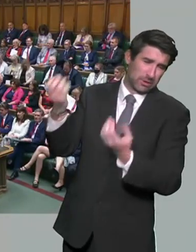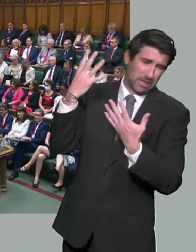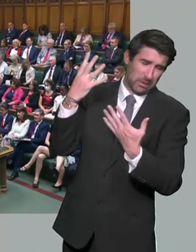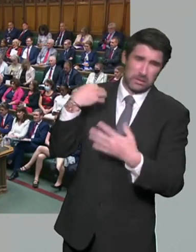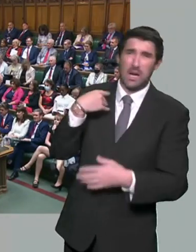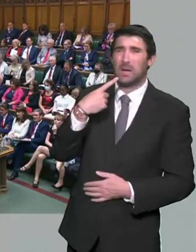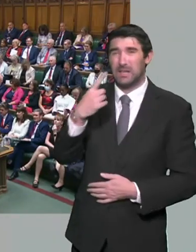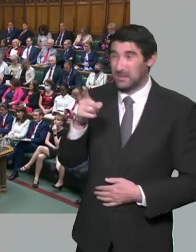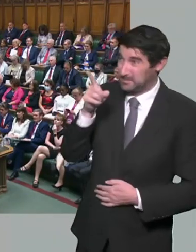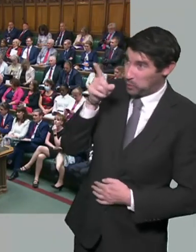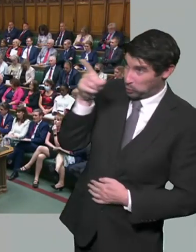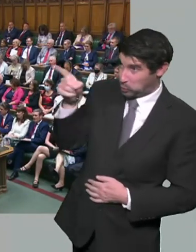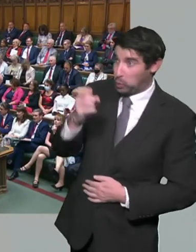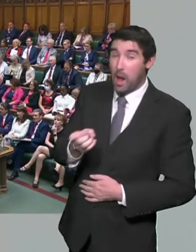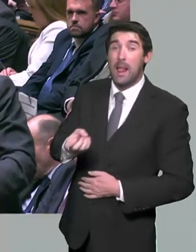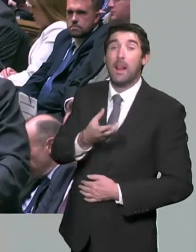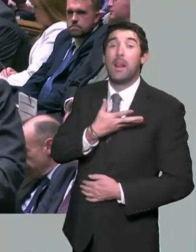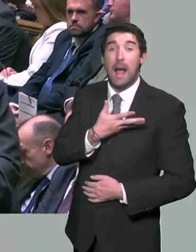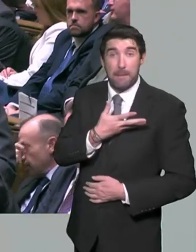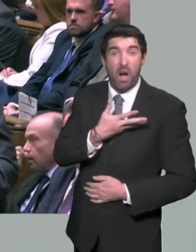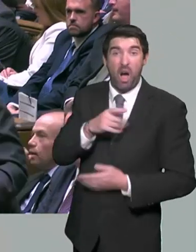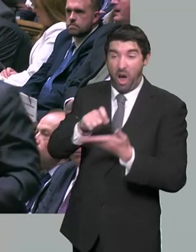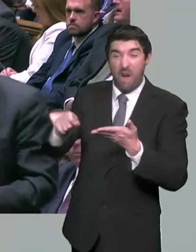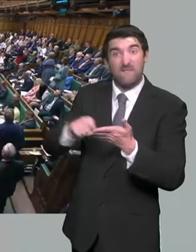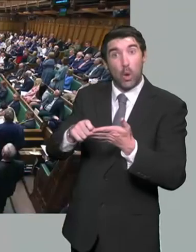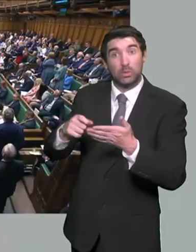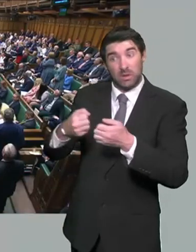but they voted against the extra £39 billion that we are putting in.